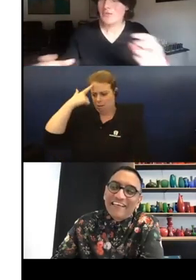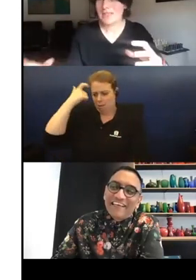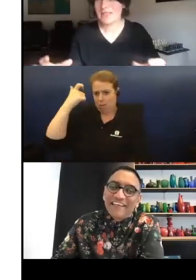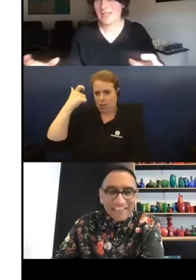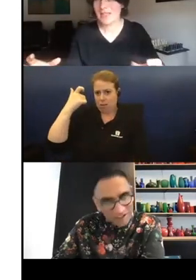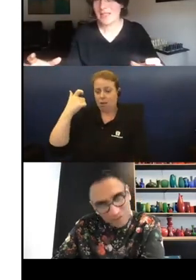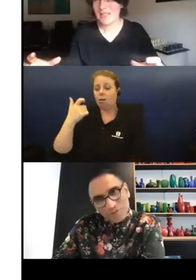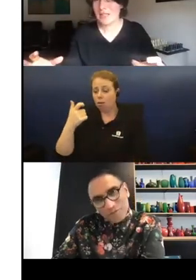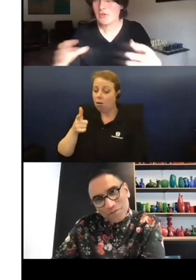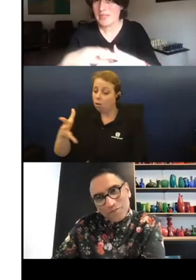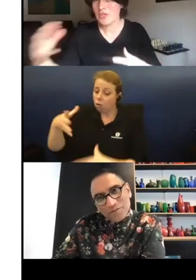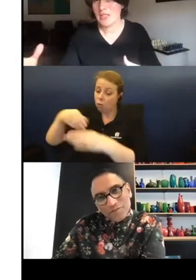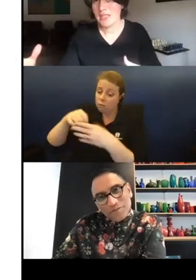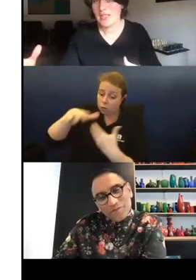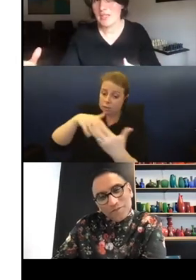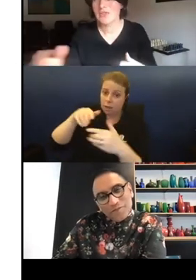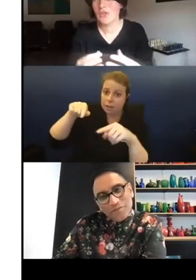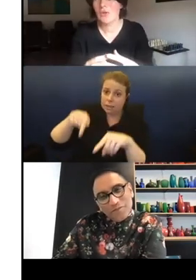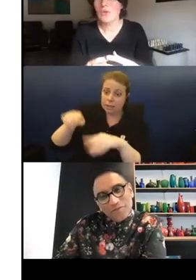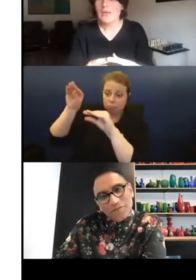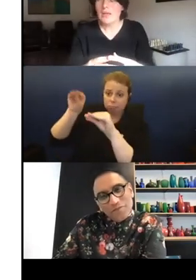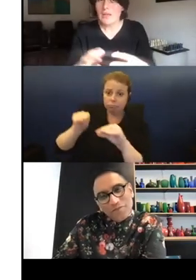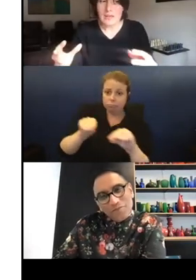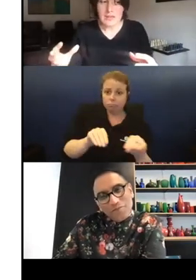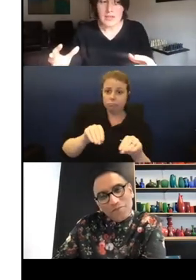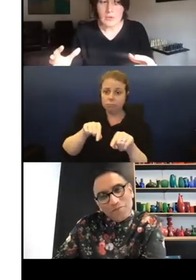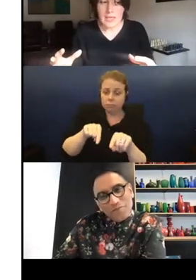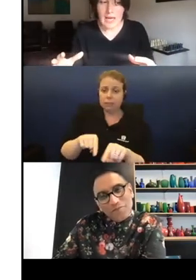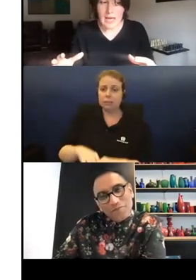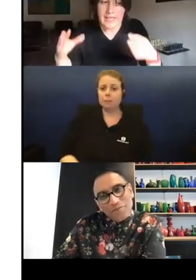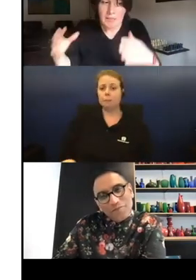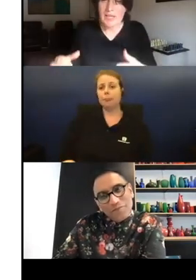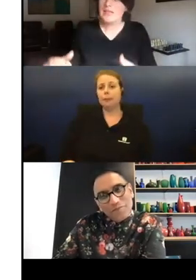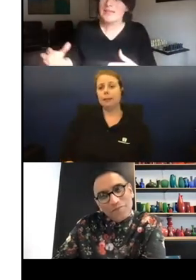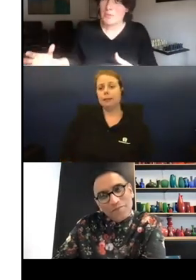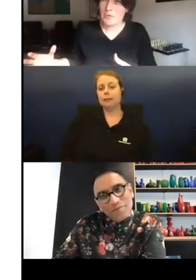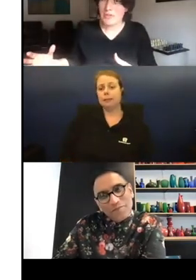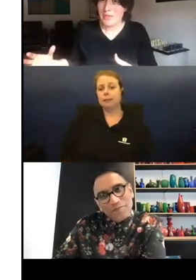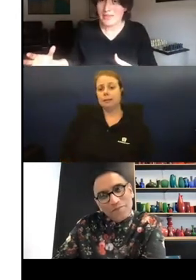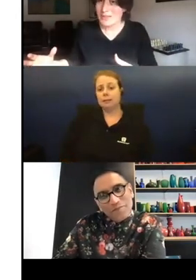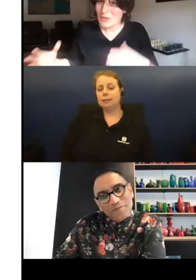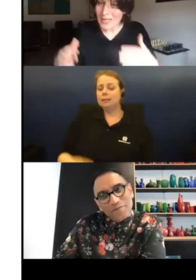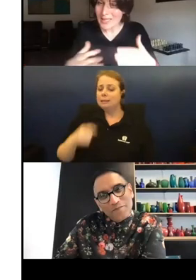society and transitioning here so you know like i keep it a little separate but you can't help